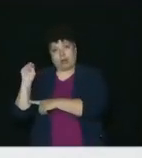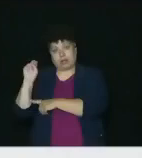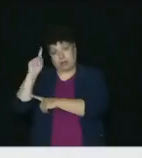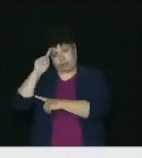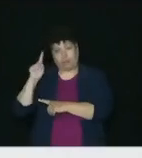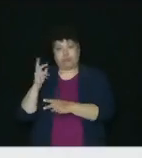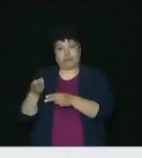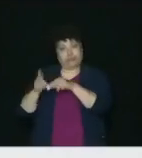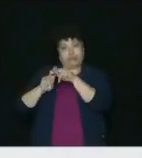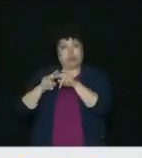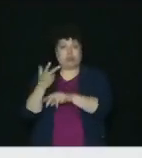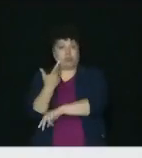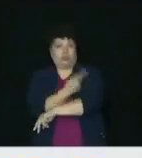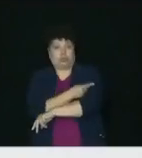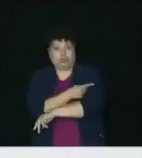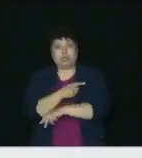VACCINE TARGETING THE ORIGINAL